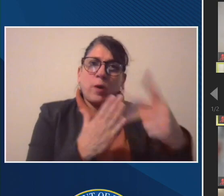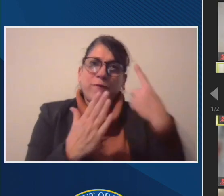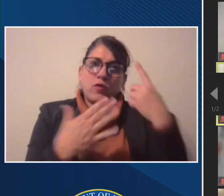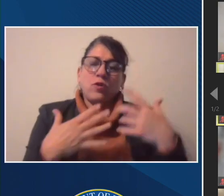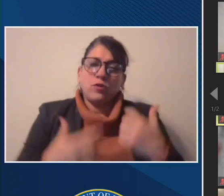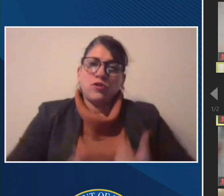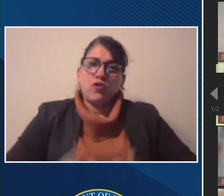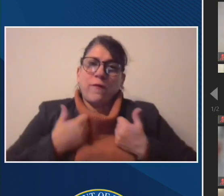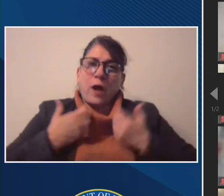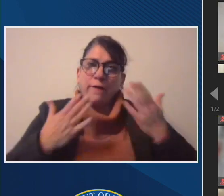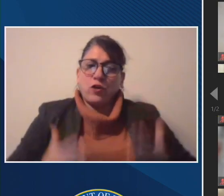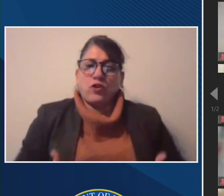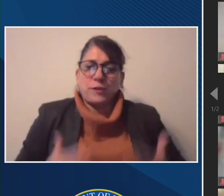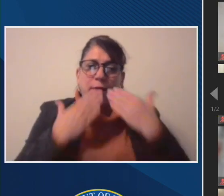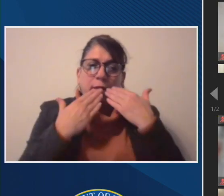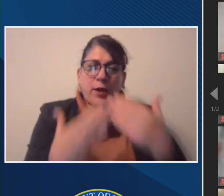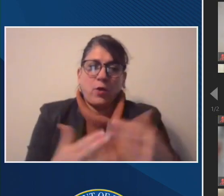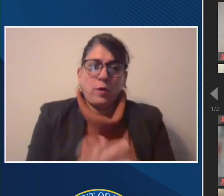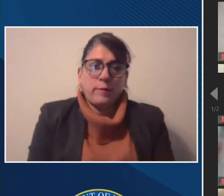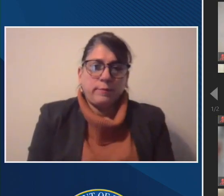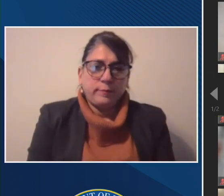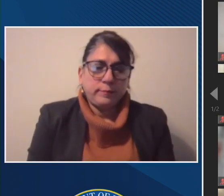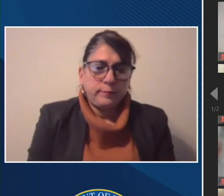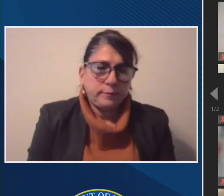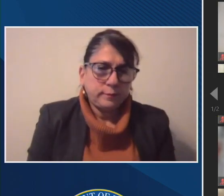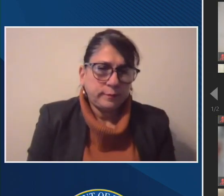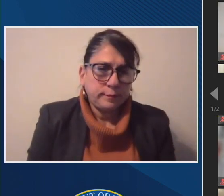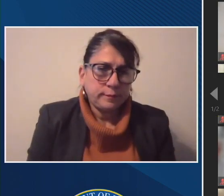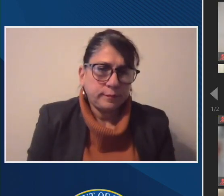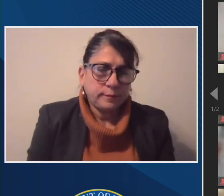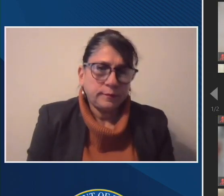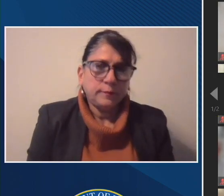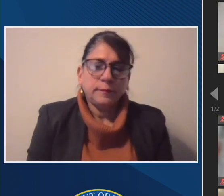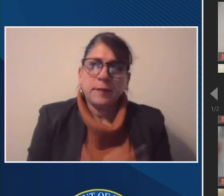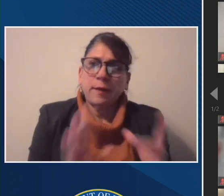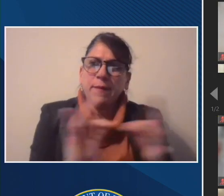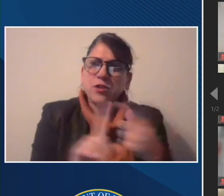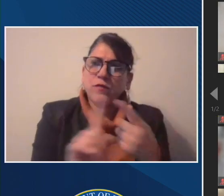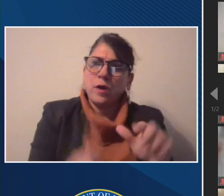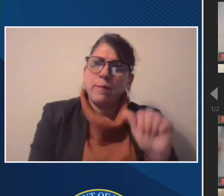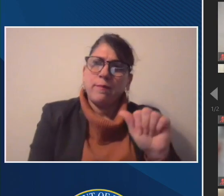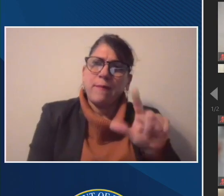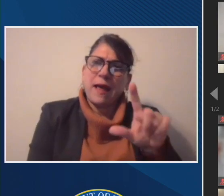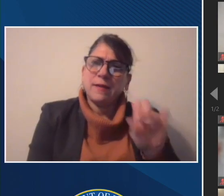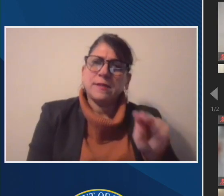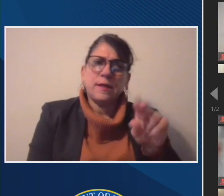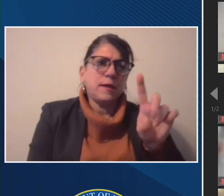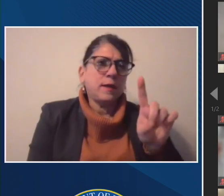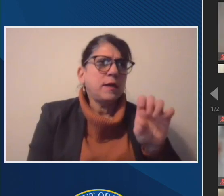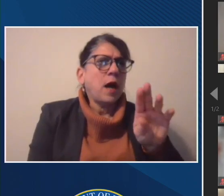Okay. I did- there is a message from Allison Dobson who states that she is here and